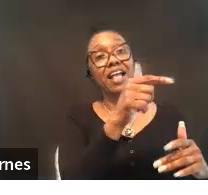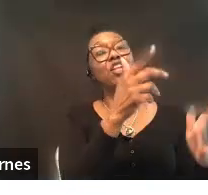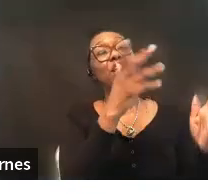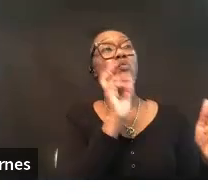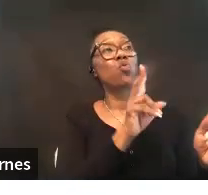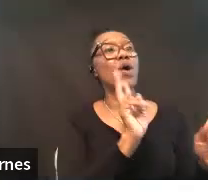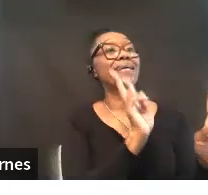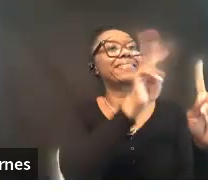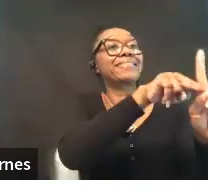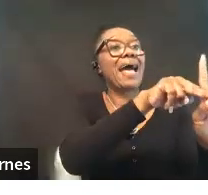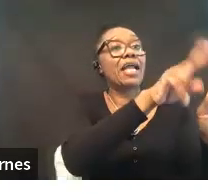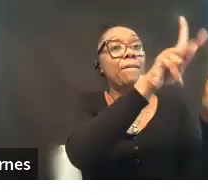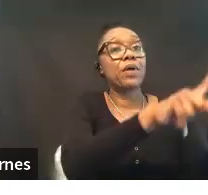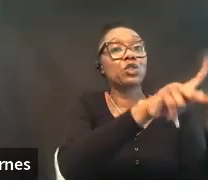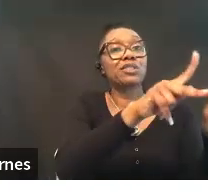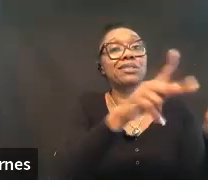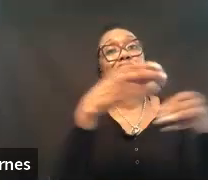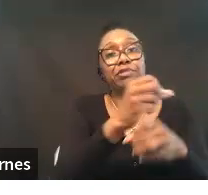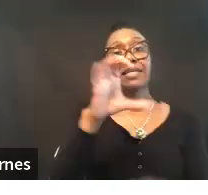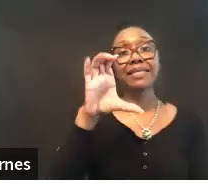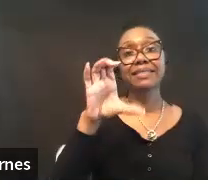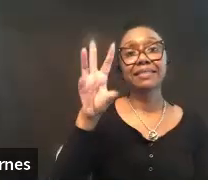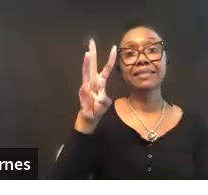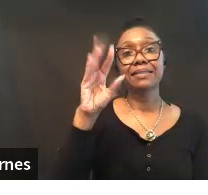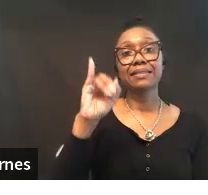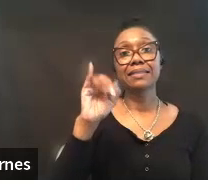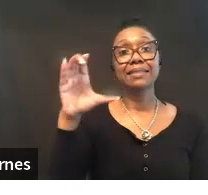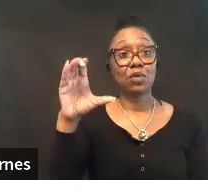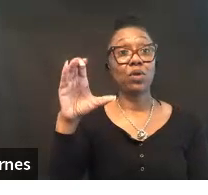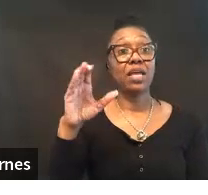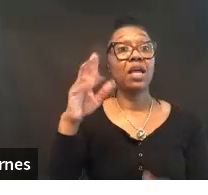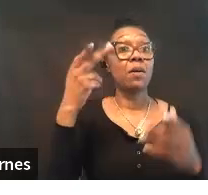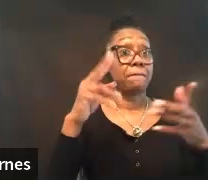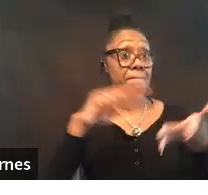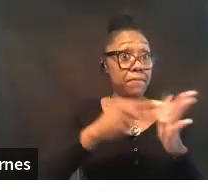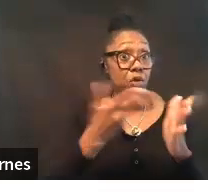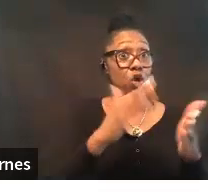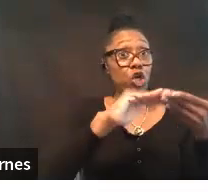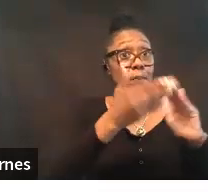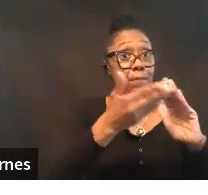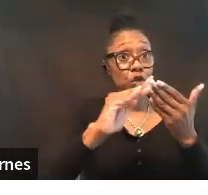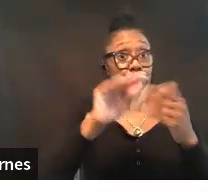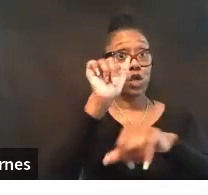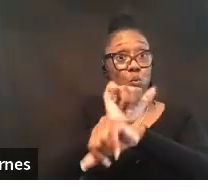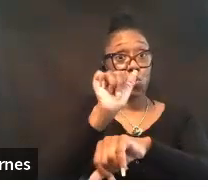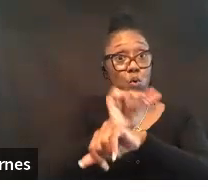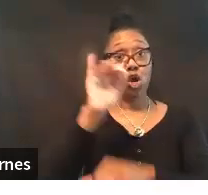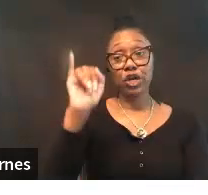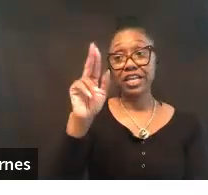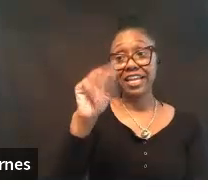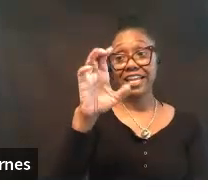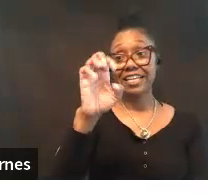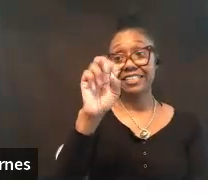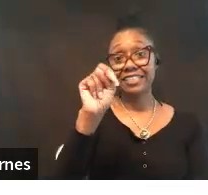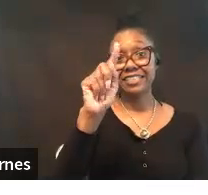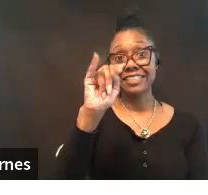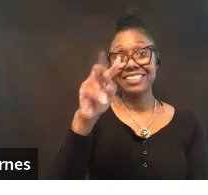A seaweed is a community work incentive coordinator. And they will help you. Walk through the process.